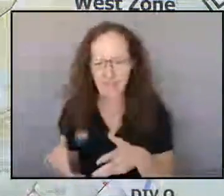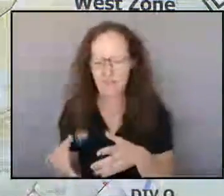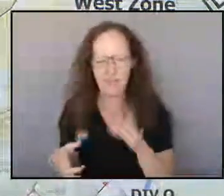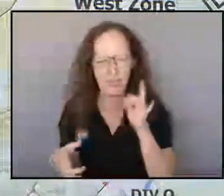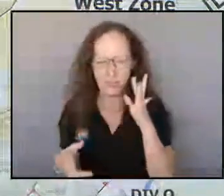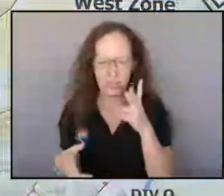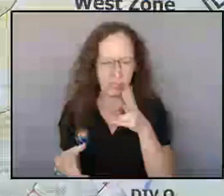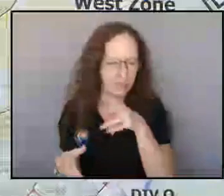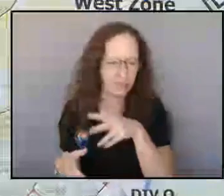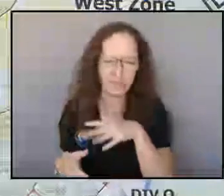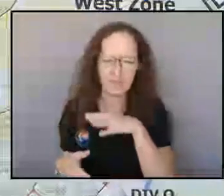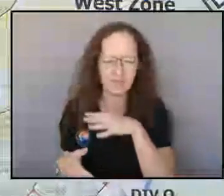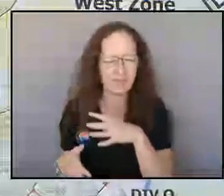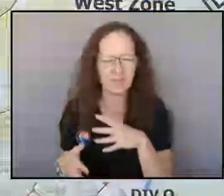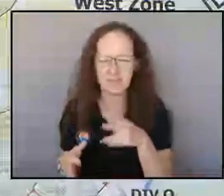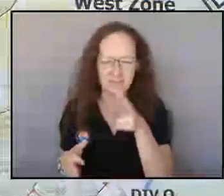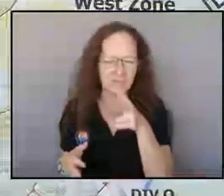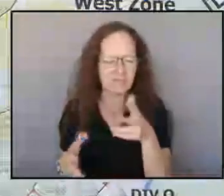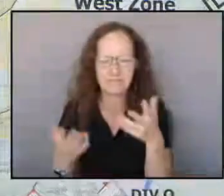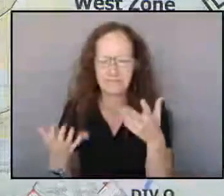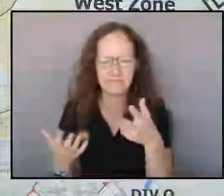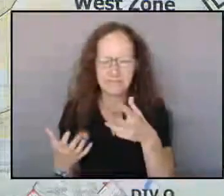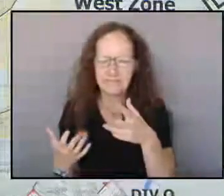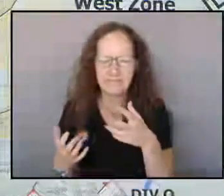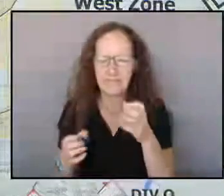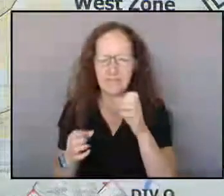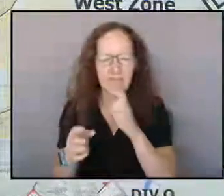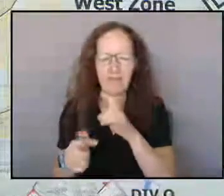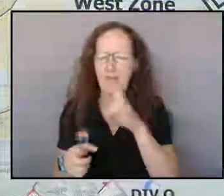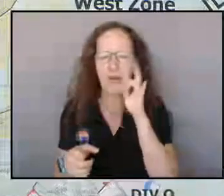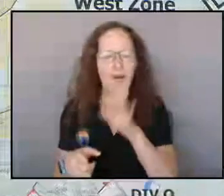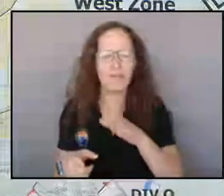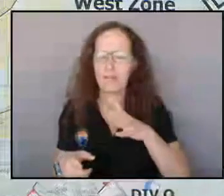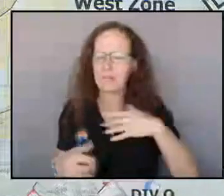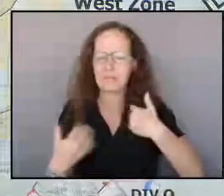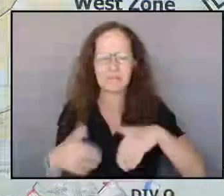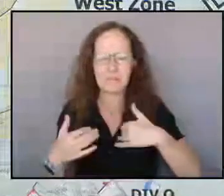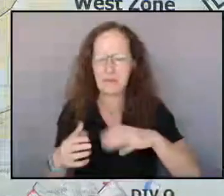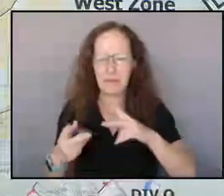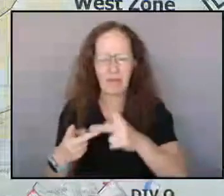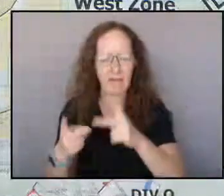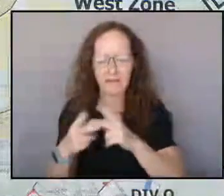PUT CREWS ON. THERE IS A LOT OF MITIGATIONS THAT